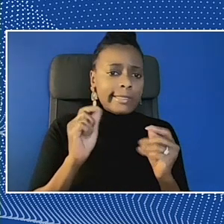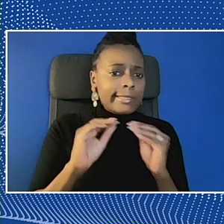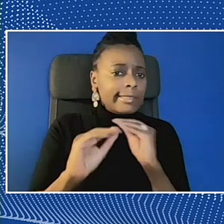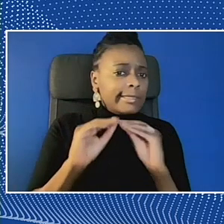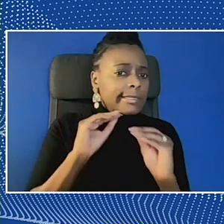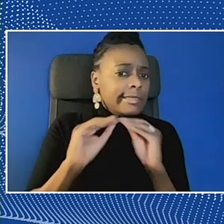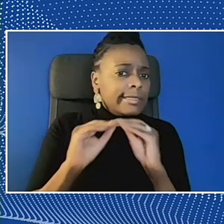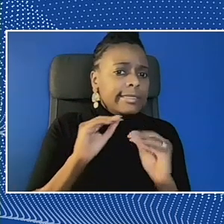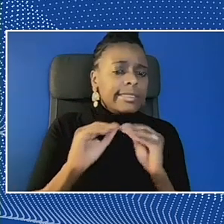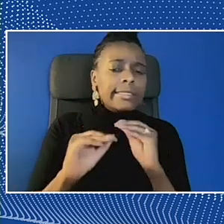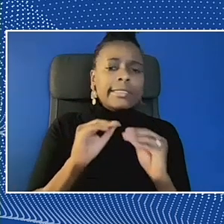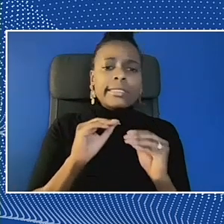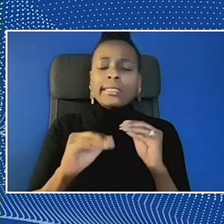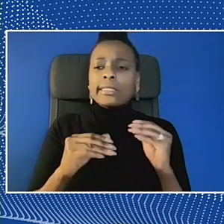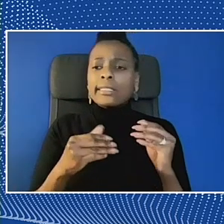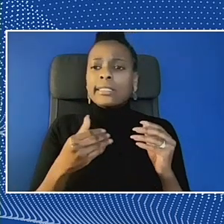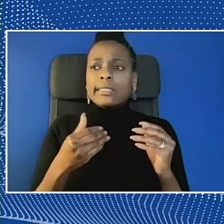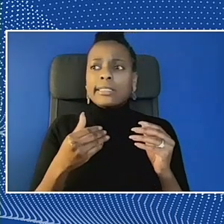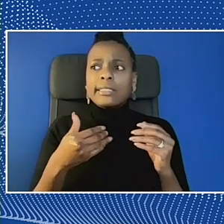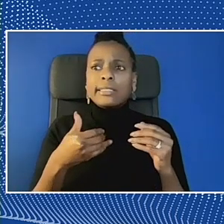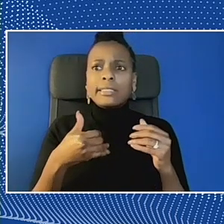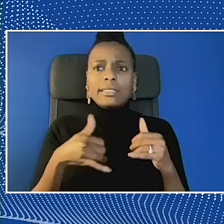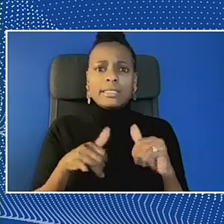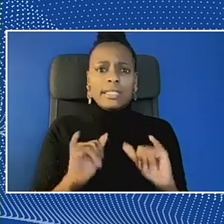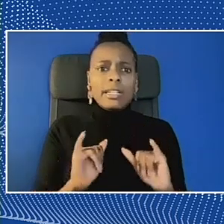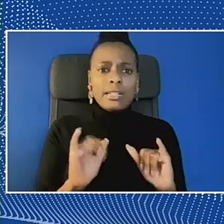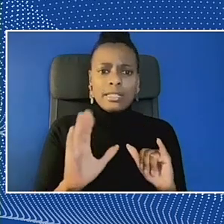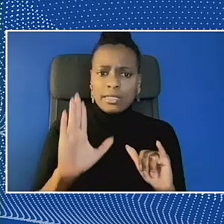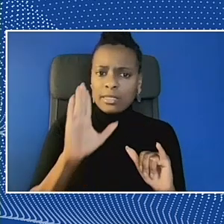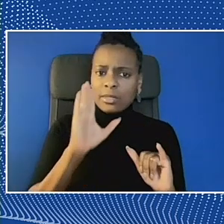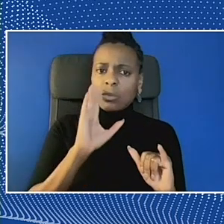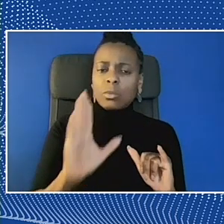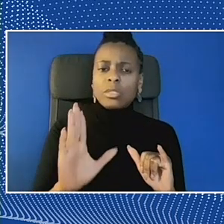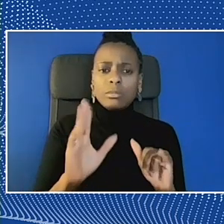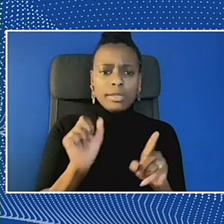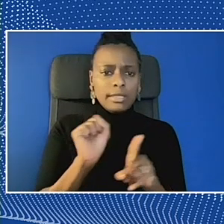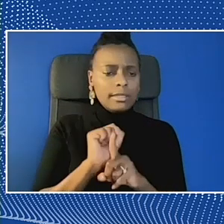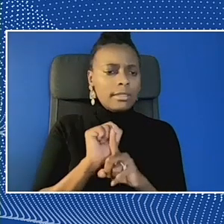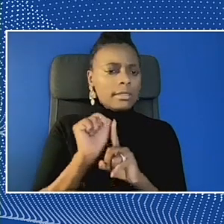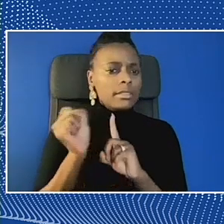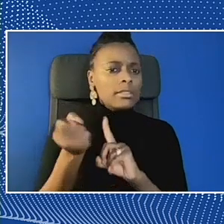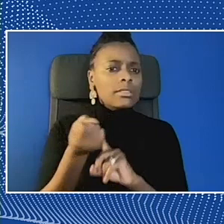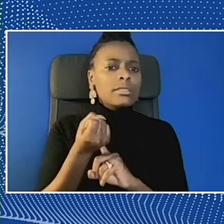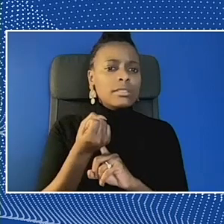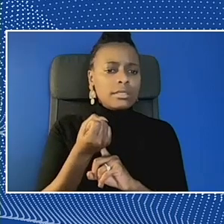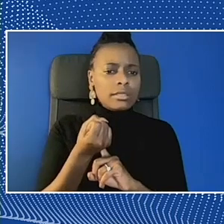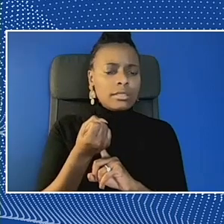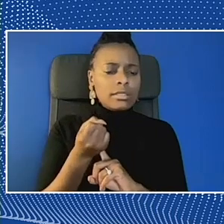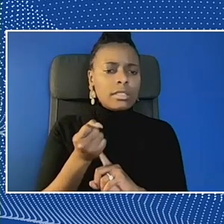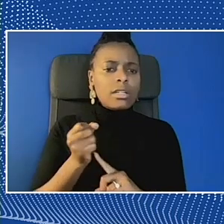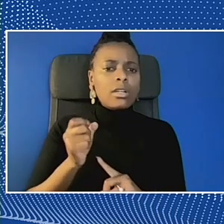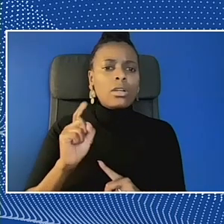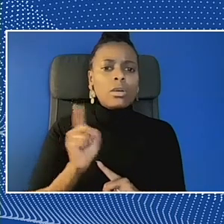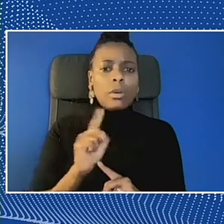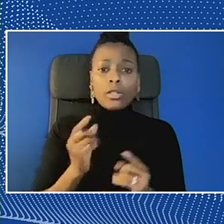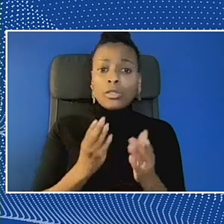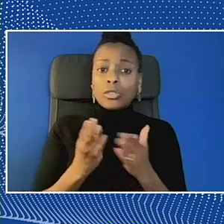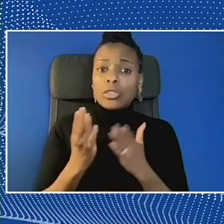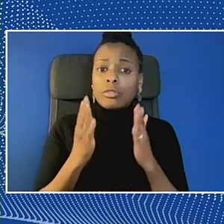good faith, there are going to be cases where service error occurred.